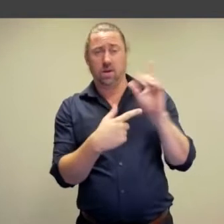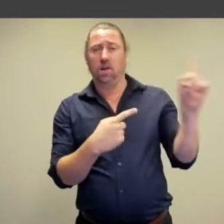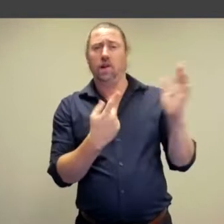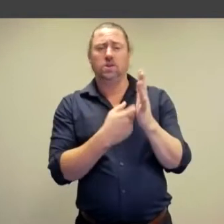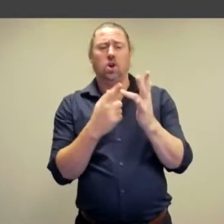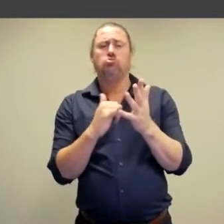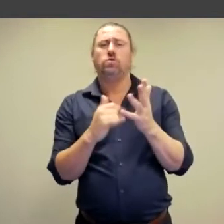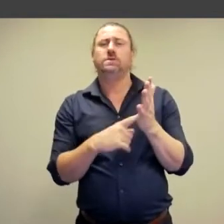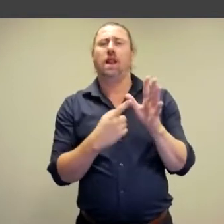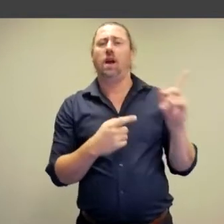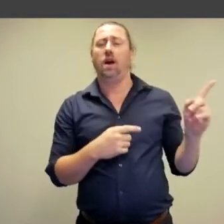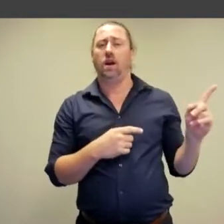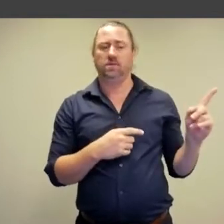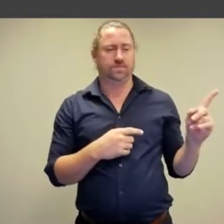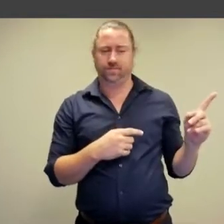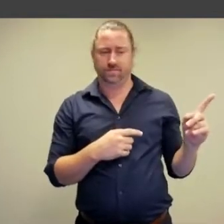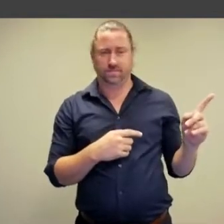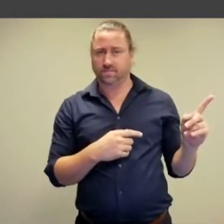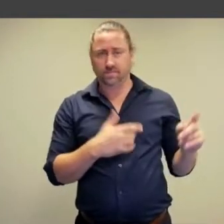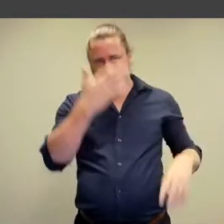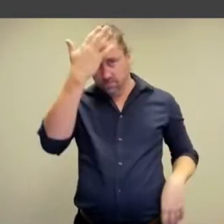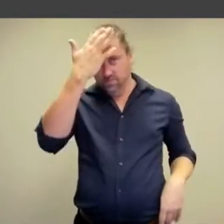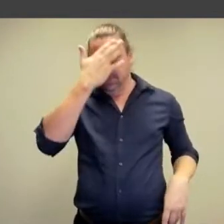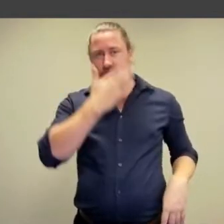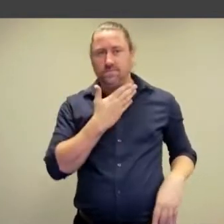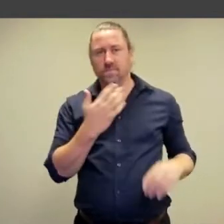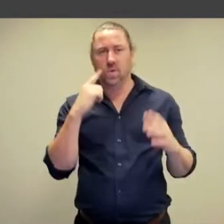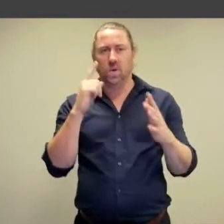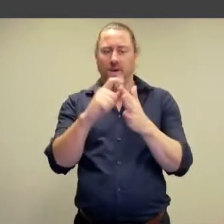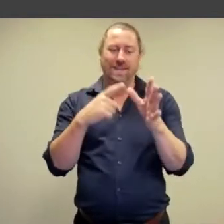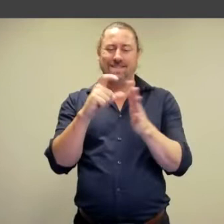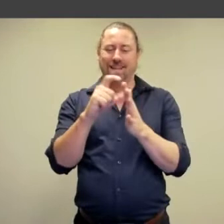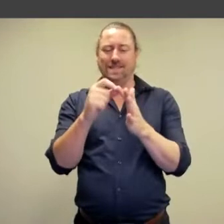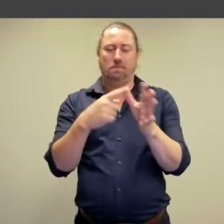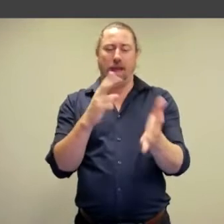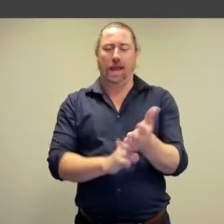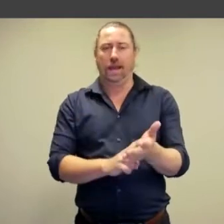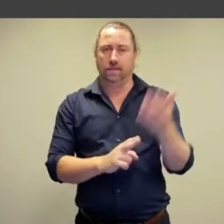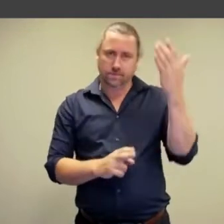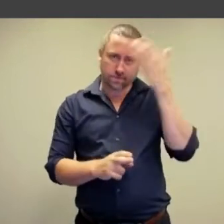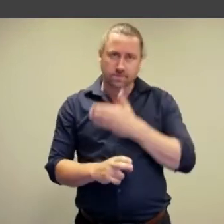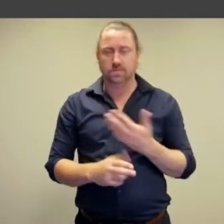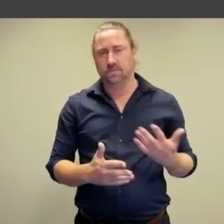uses a deadpan tone